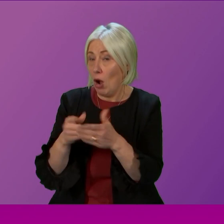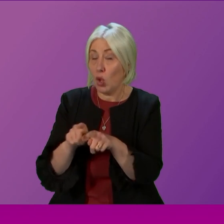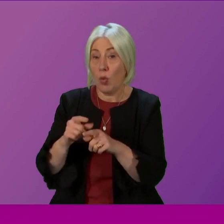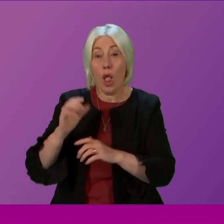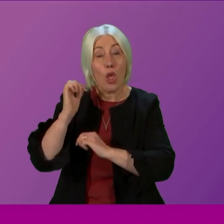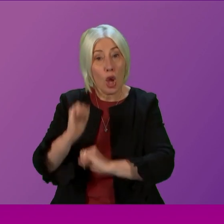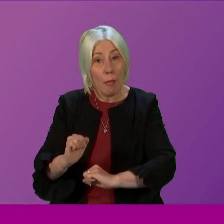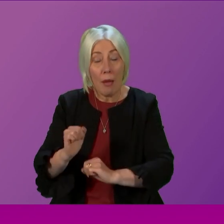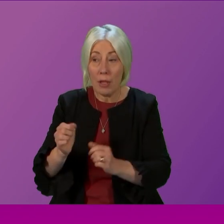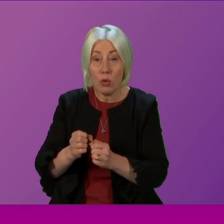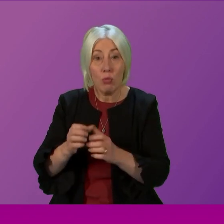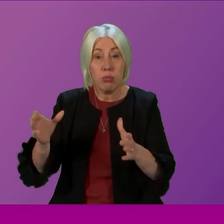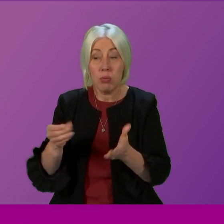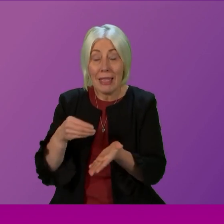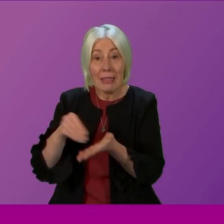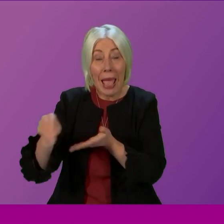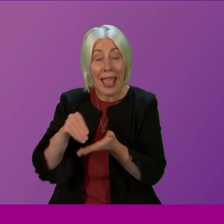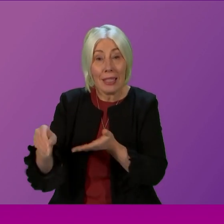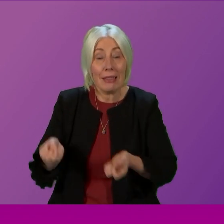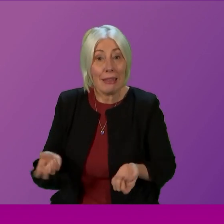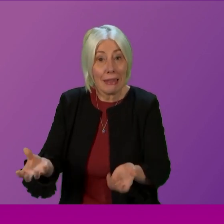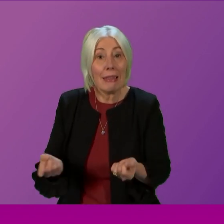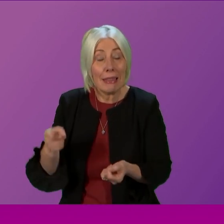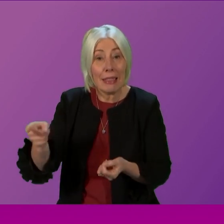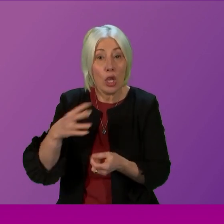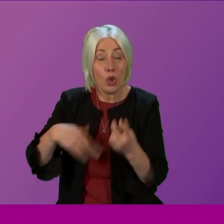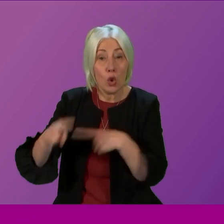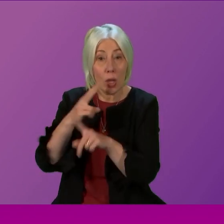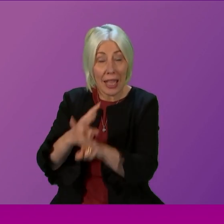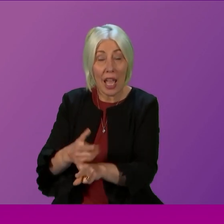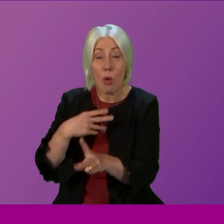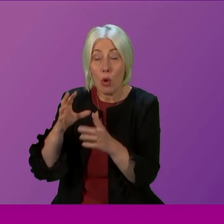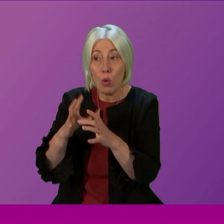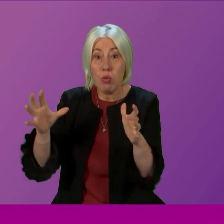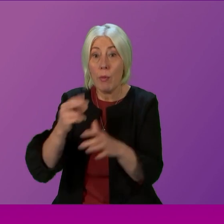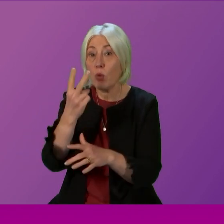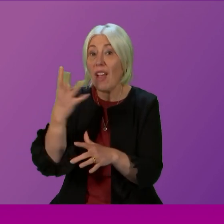to increasing spend on social care by 25 per cent by the end of this parliamentary session—which,